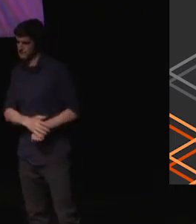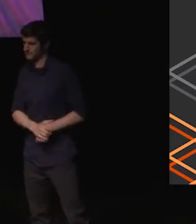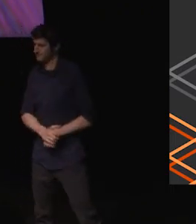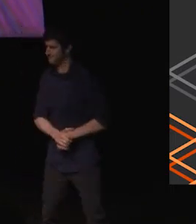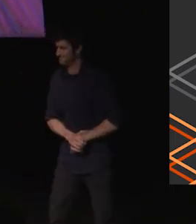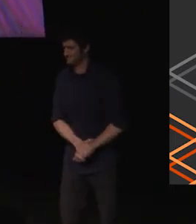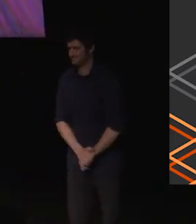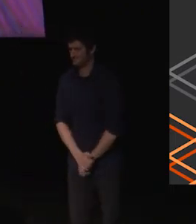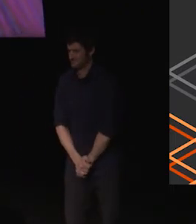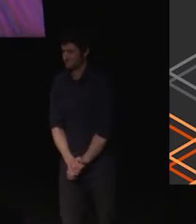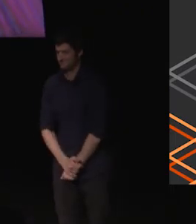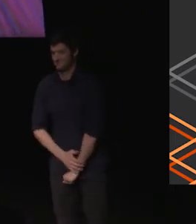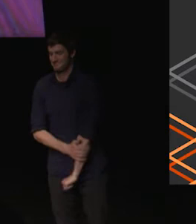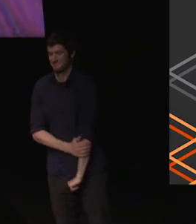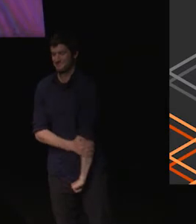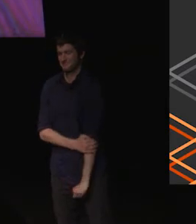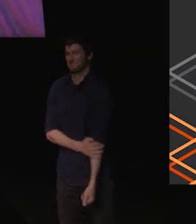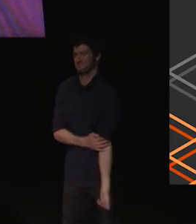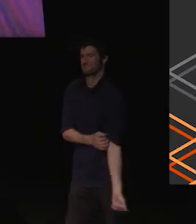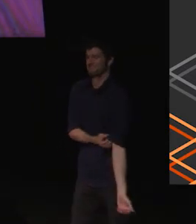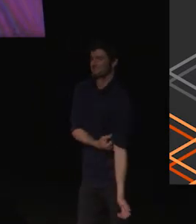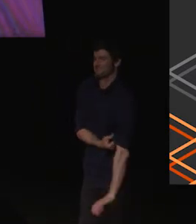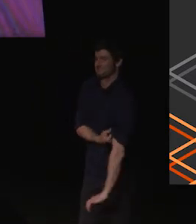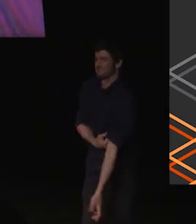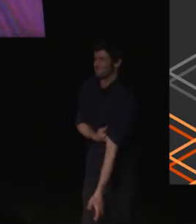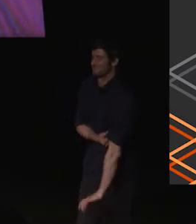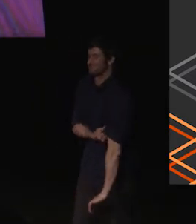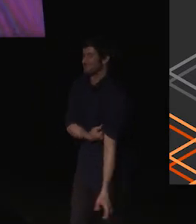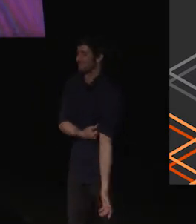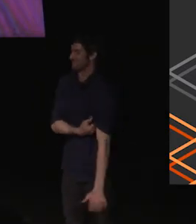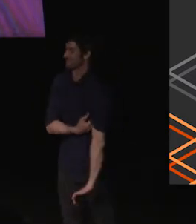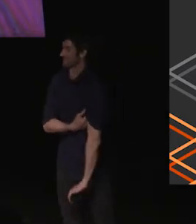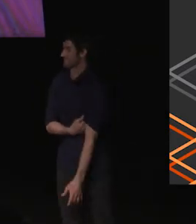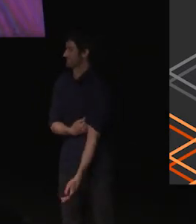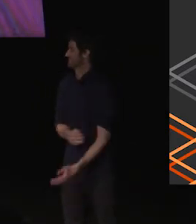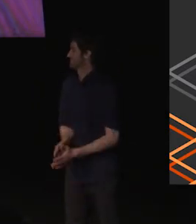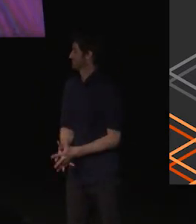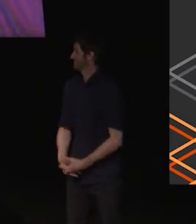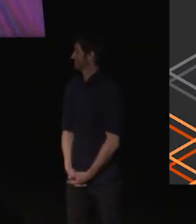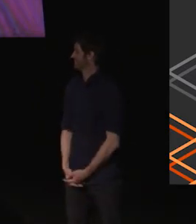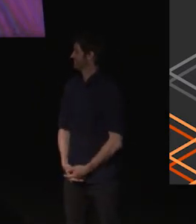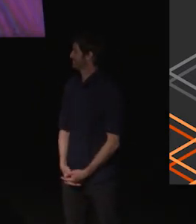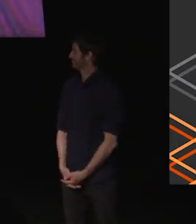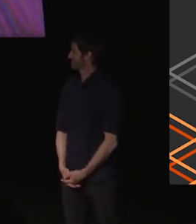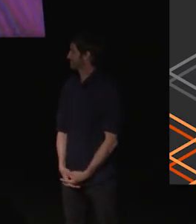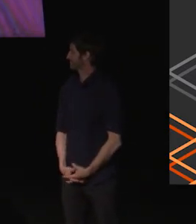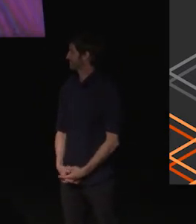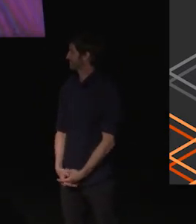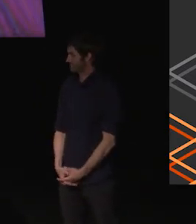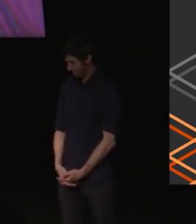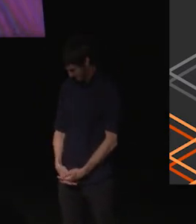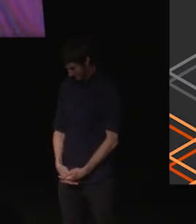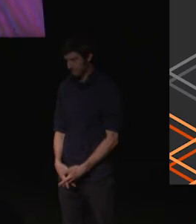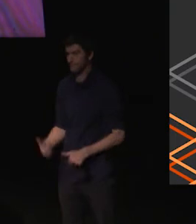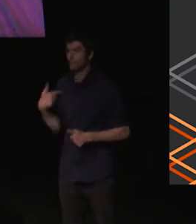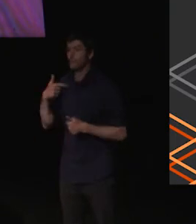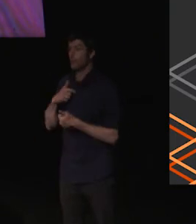So... yes. So, we've got roughly... We are able to partner very closely with Azure Cognitive Services.